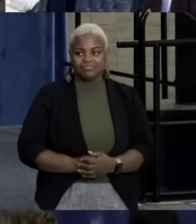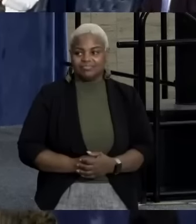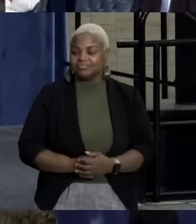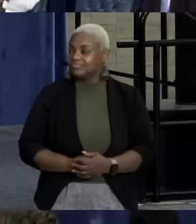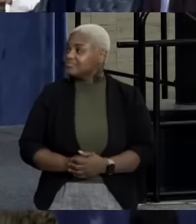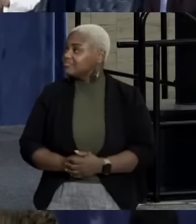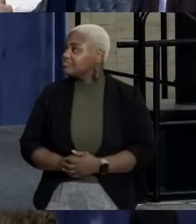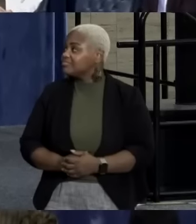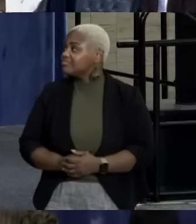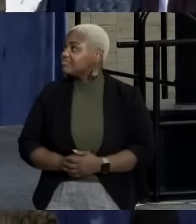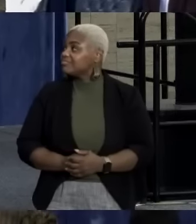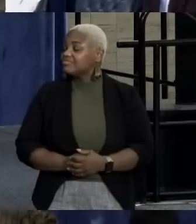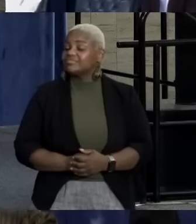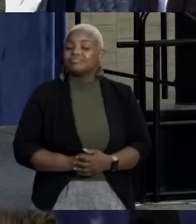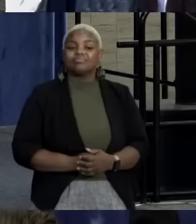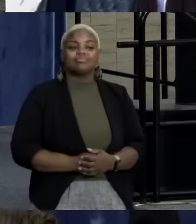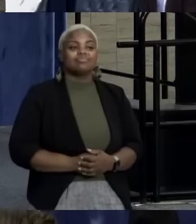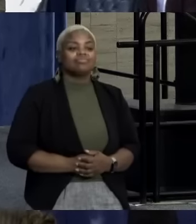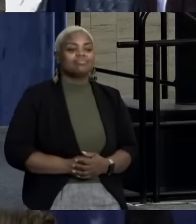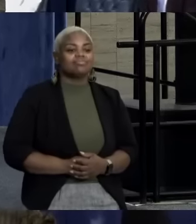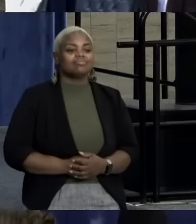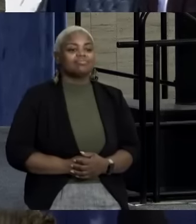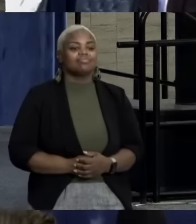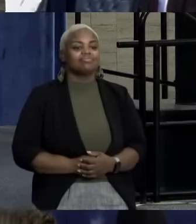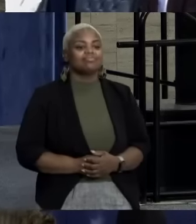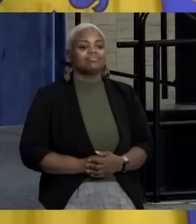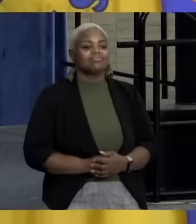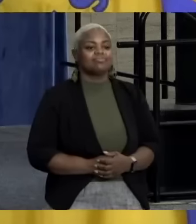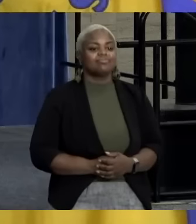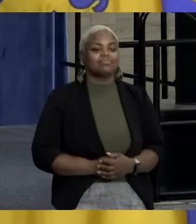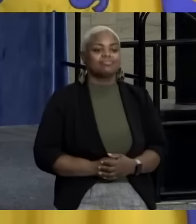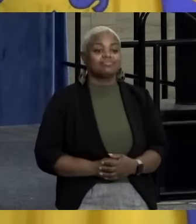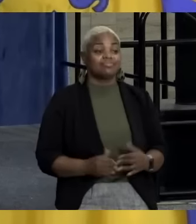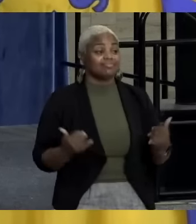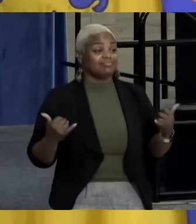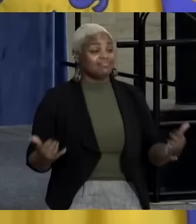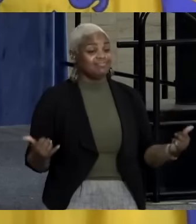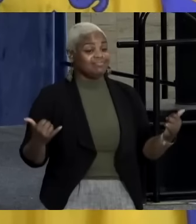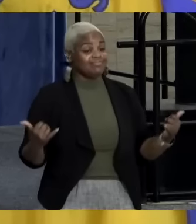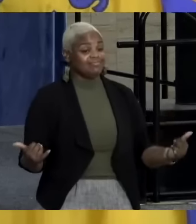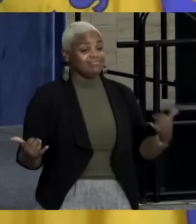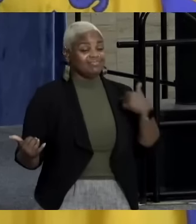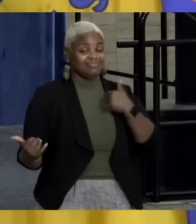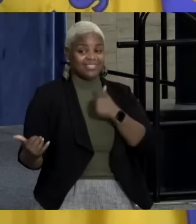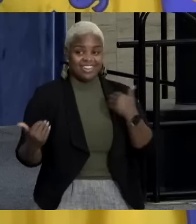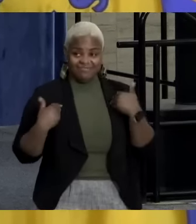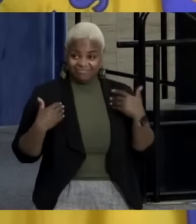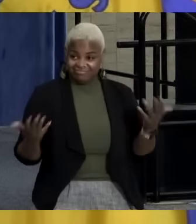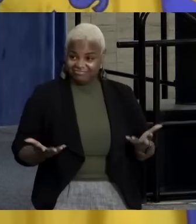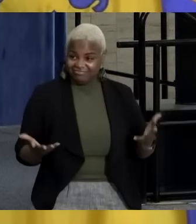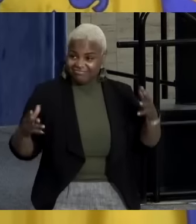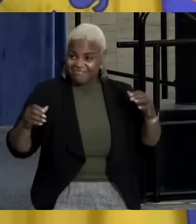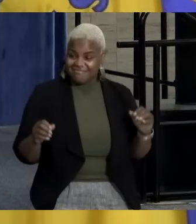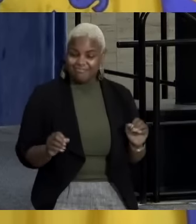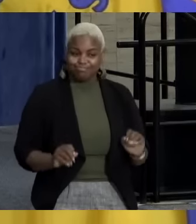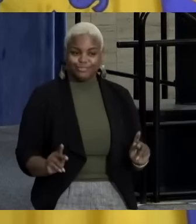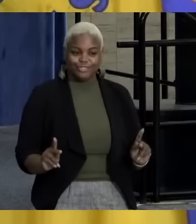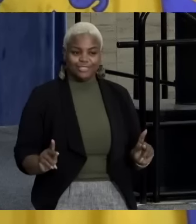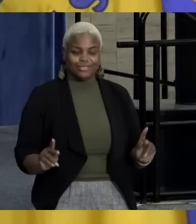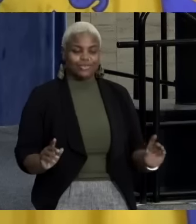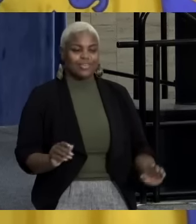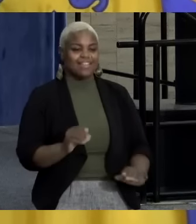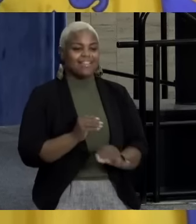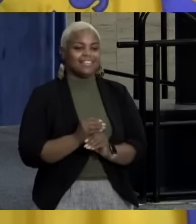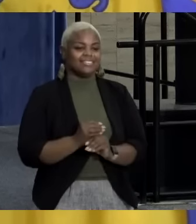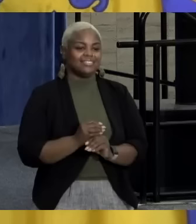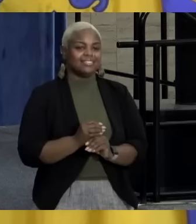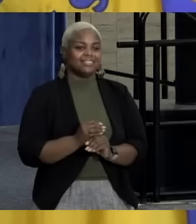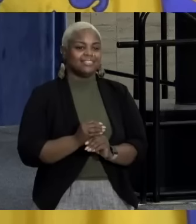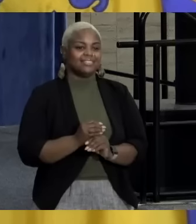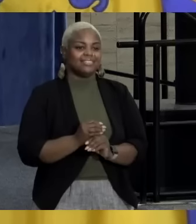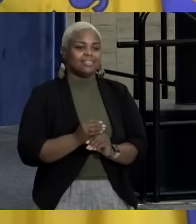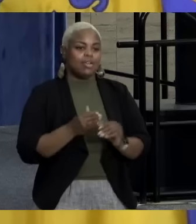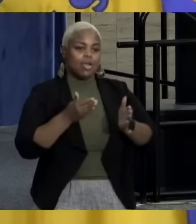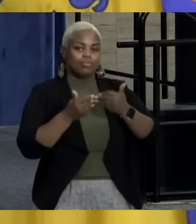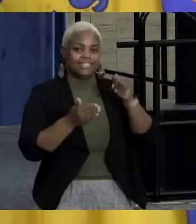Alicia Jackson: Today, we have the opportunity to add up to a decade of healthy years to the life